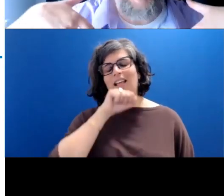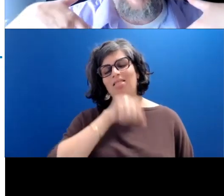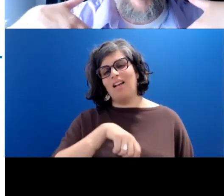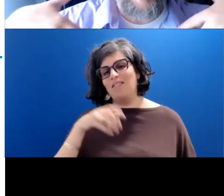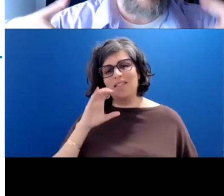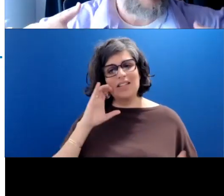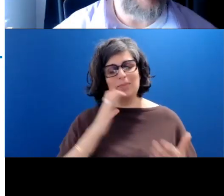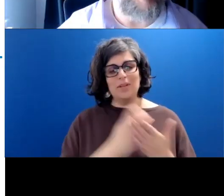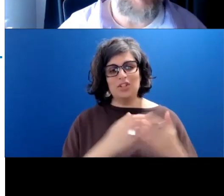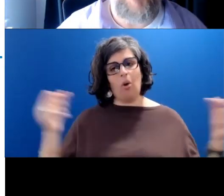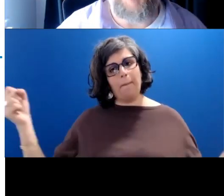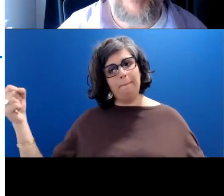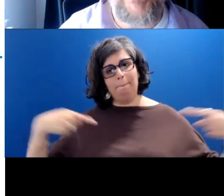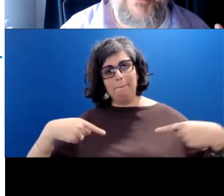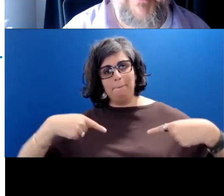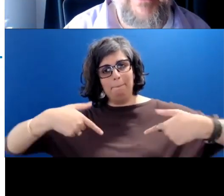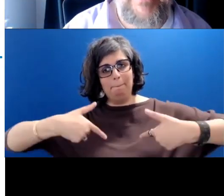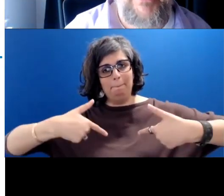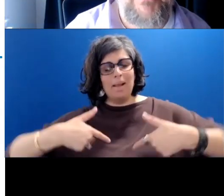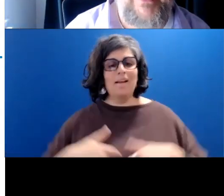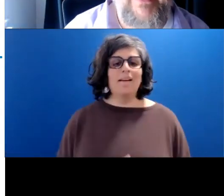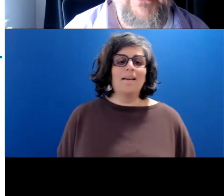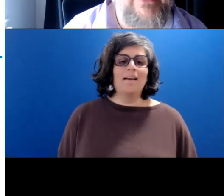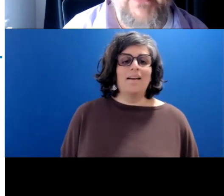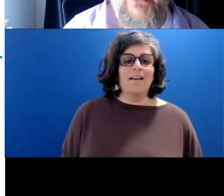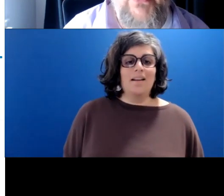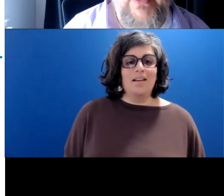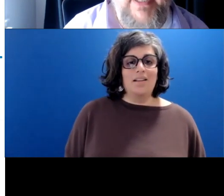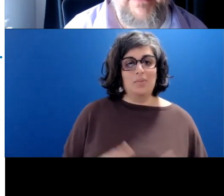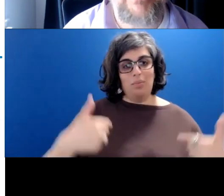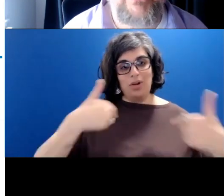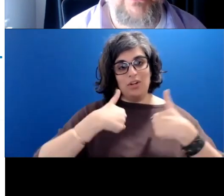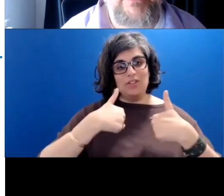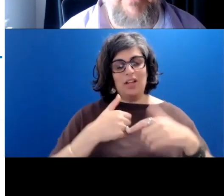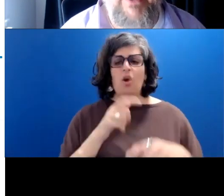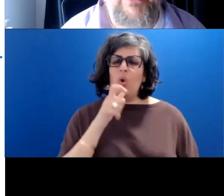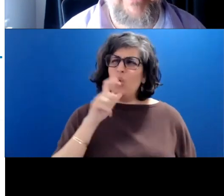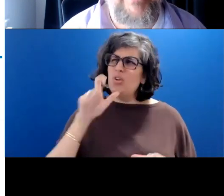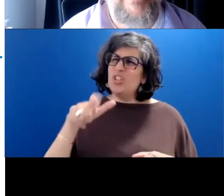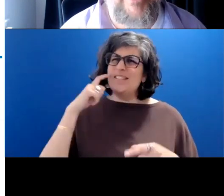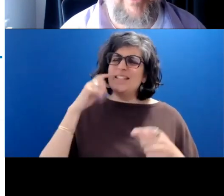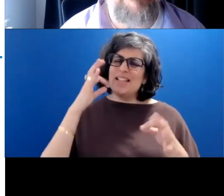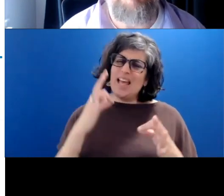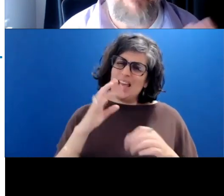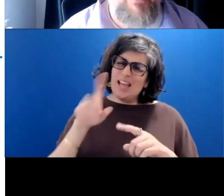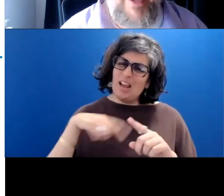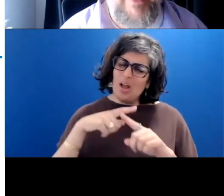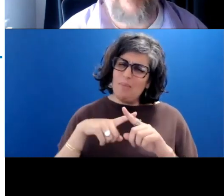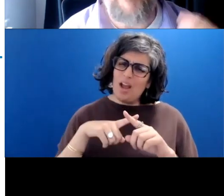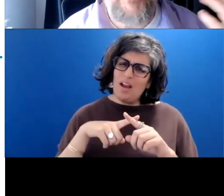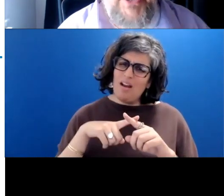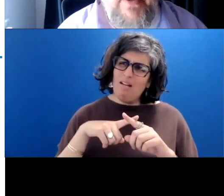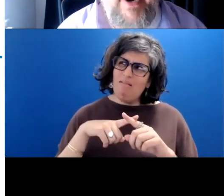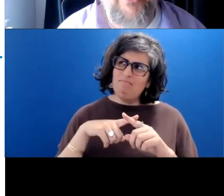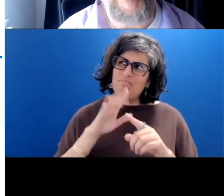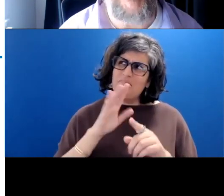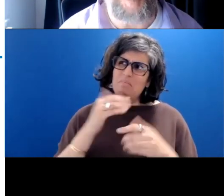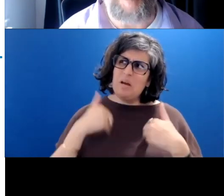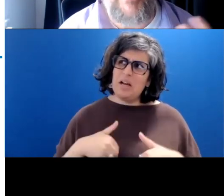pointing at her own T-shirt, but it's, you know, it's pointing at herself. So who should make the decisions about her body? Well, she should make her decision.